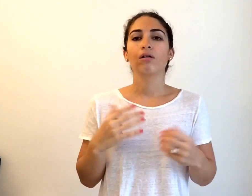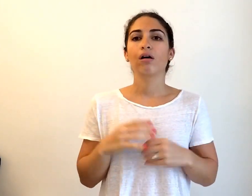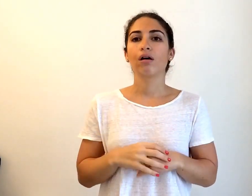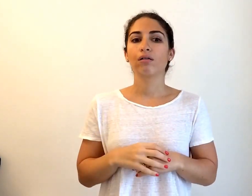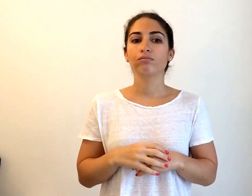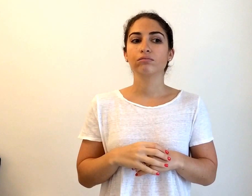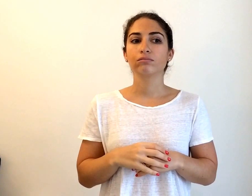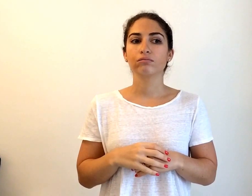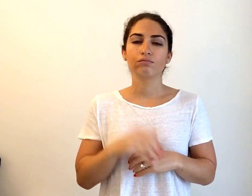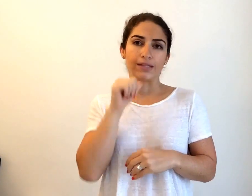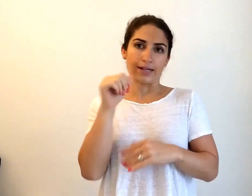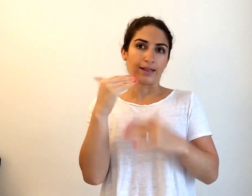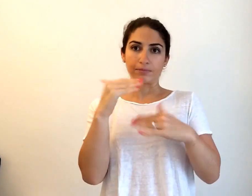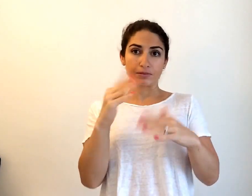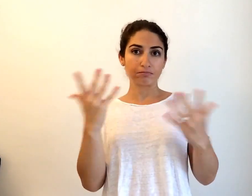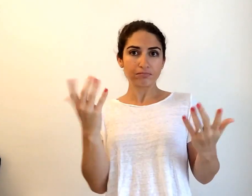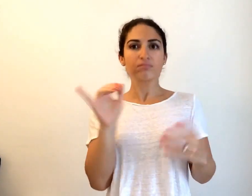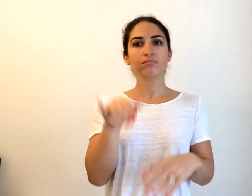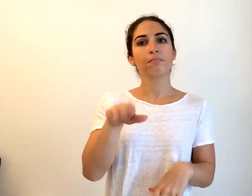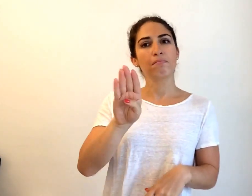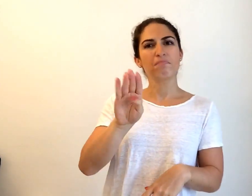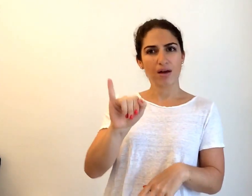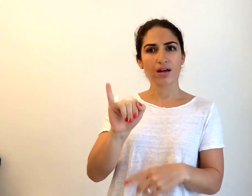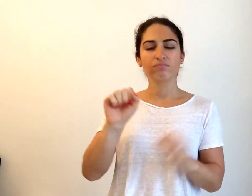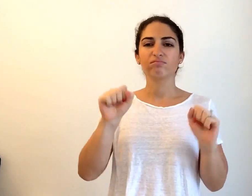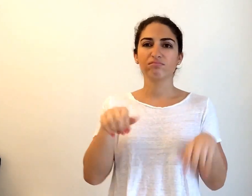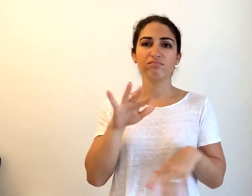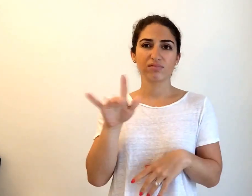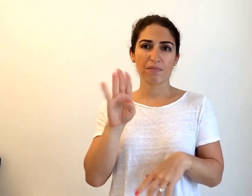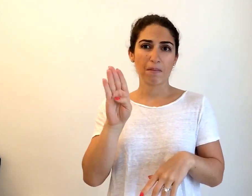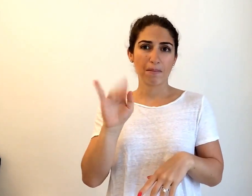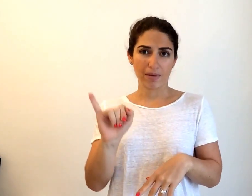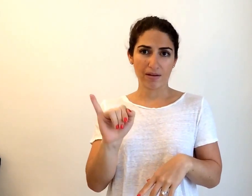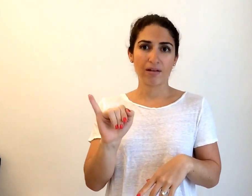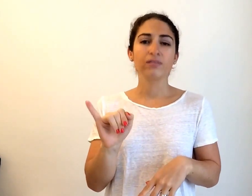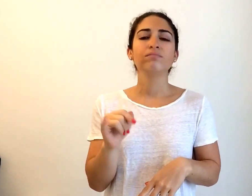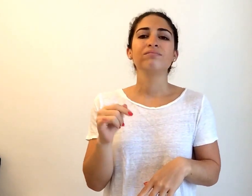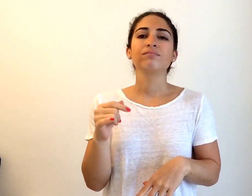both men and women; not limited. That would be "BI" - and tend to fingerspell